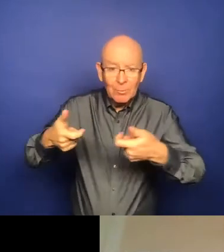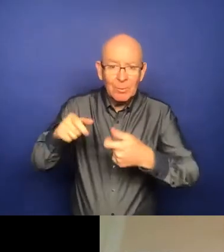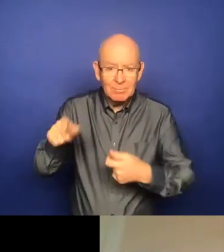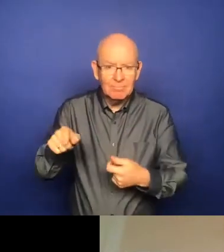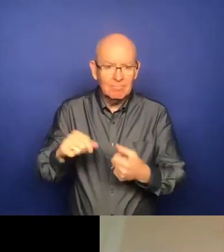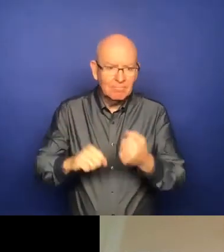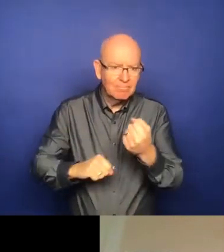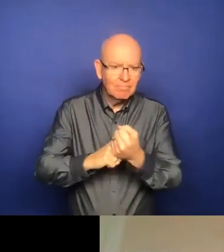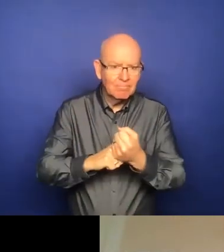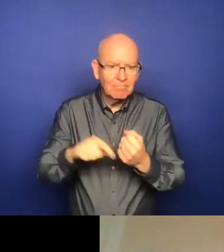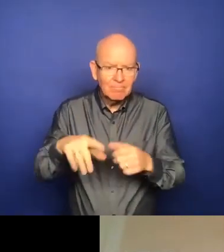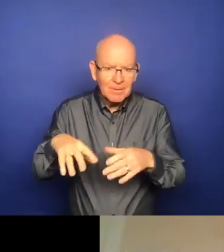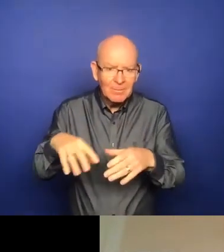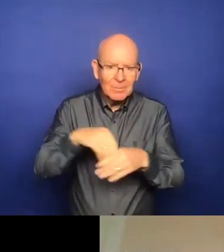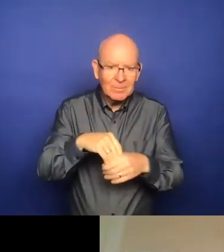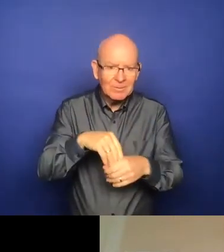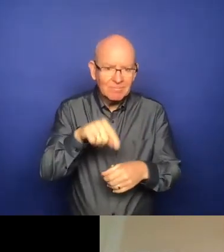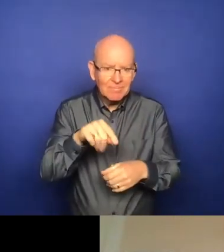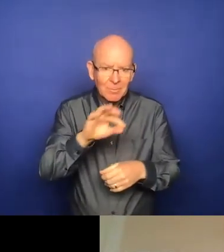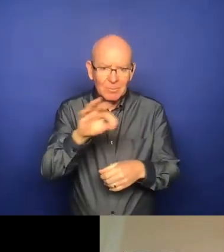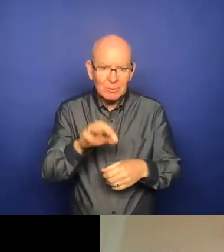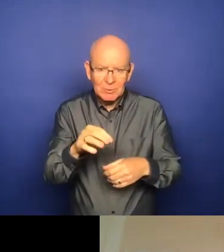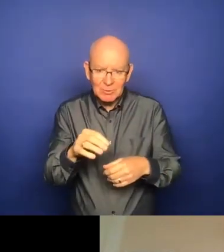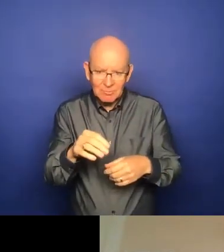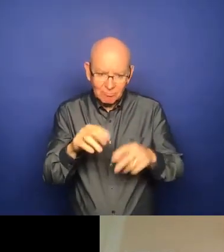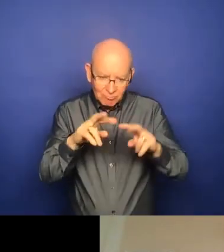I will move now to Jennifer. We have a question that says